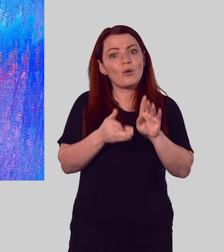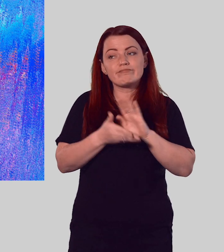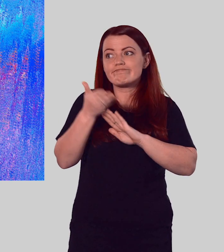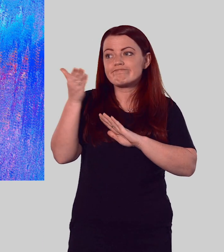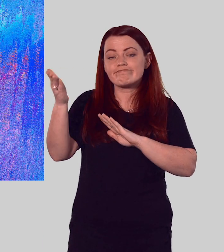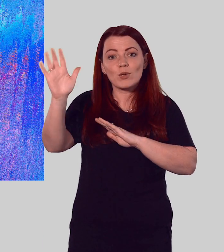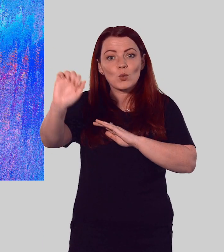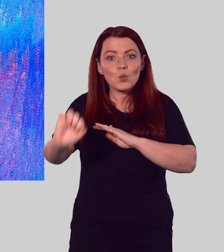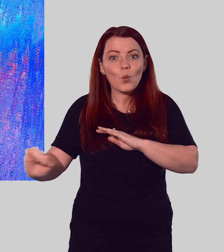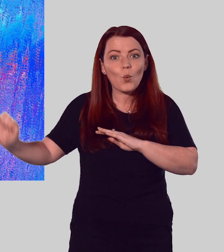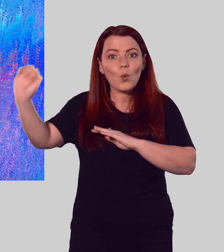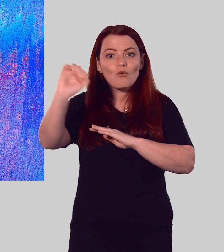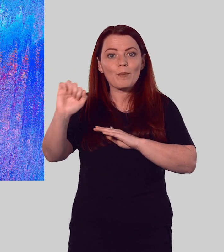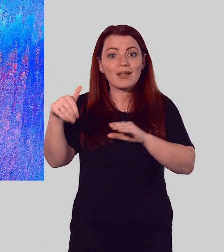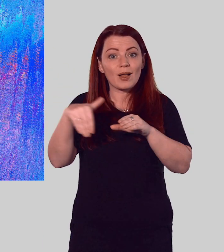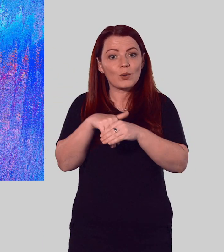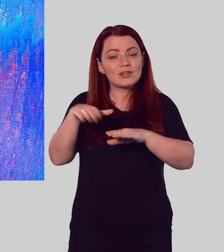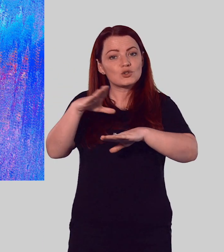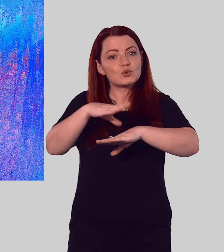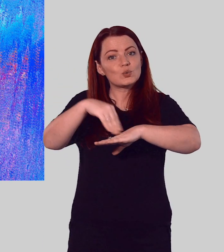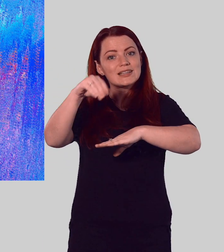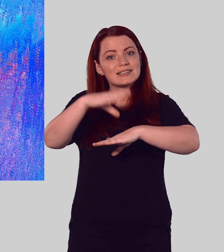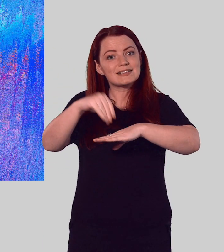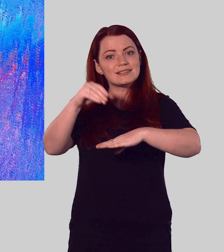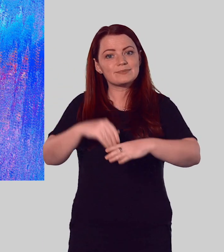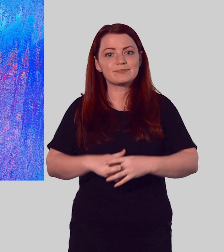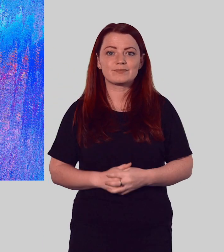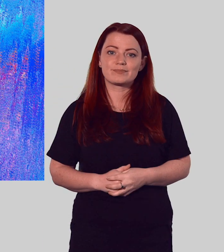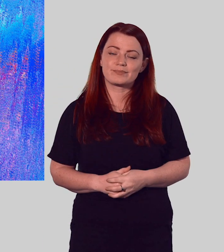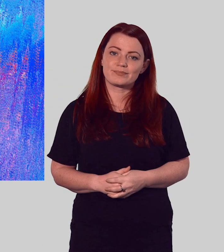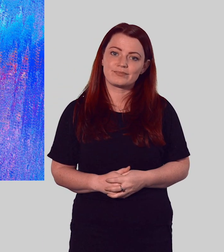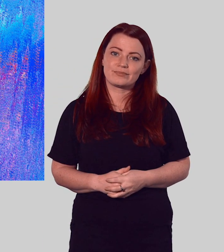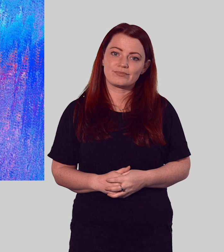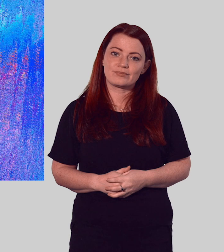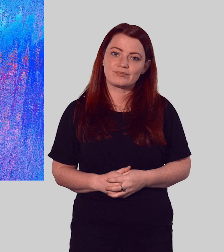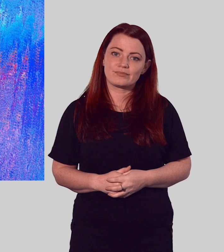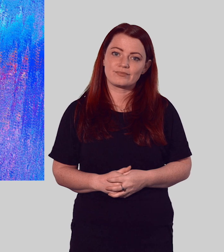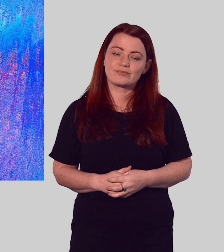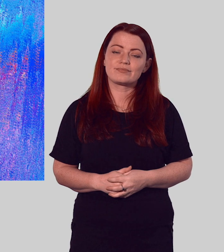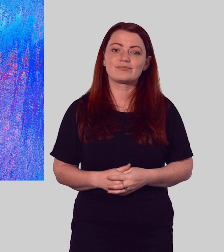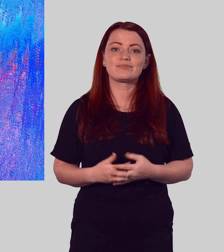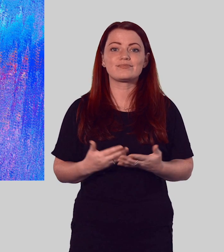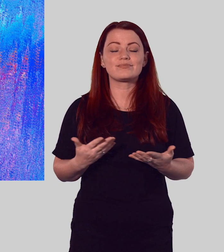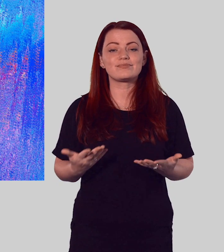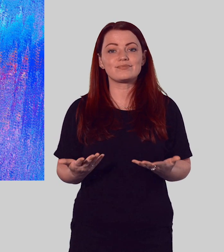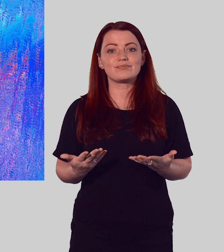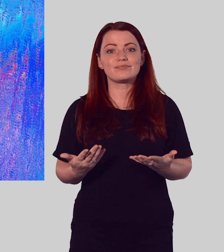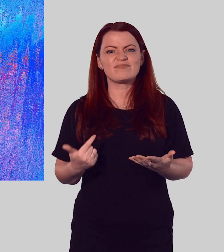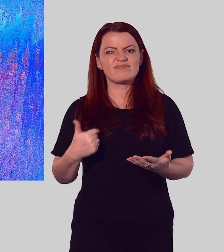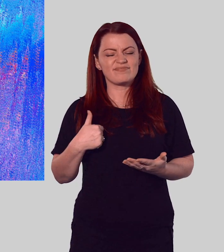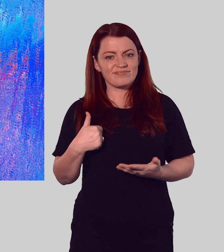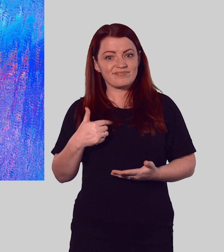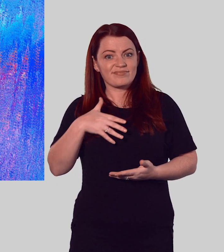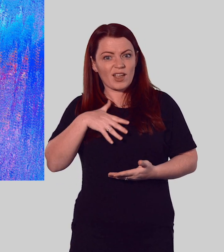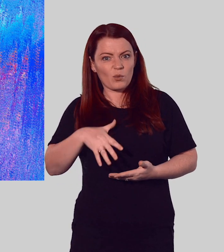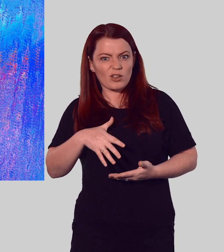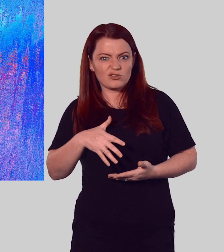of Europe including Sweden. So I want to really give you a sense